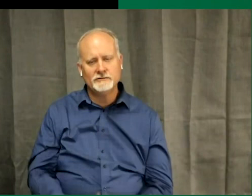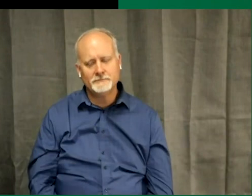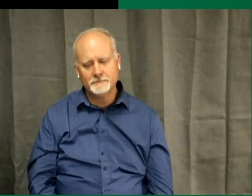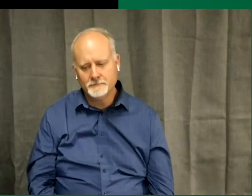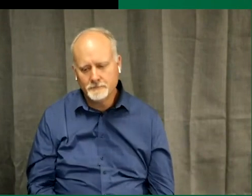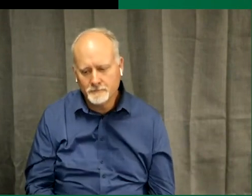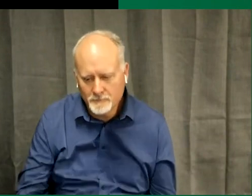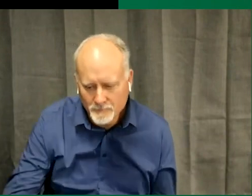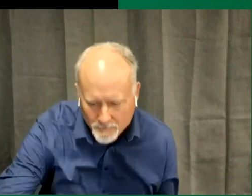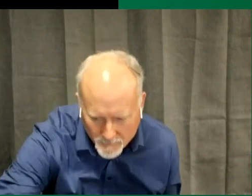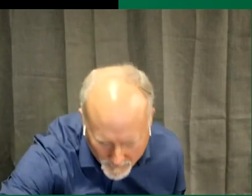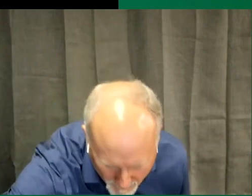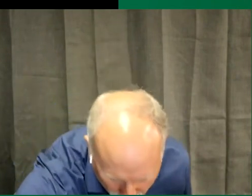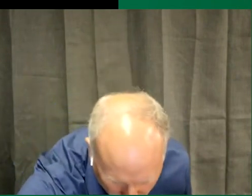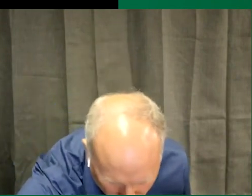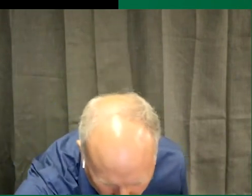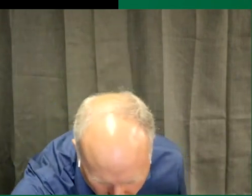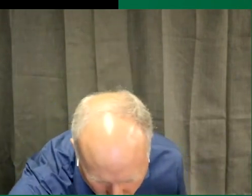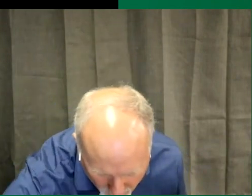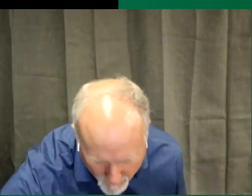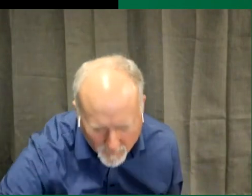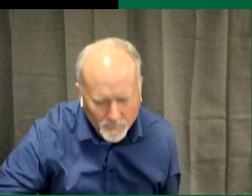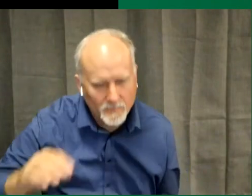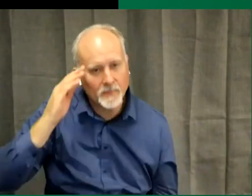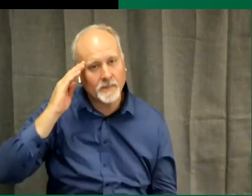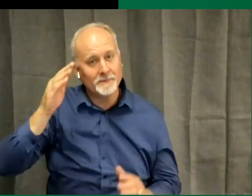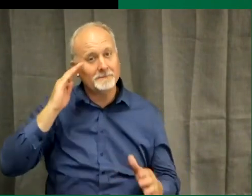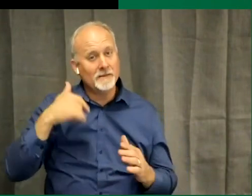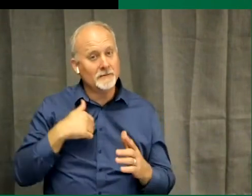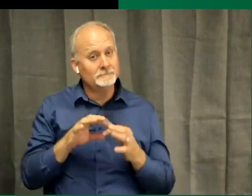hey everyone um i want to echo a lot of the earlier sentiments and not only congratulate